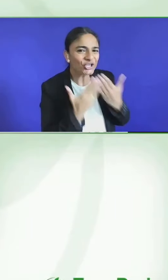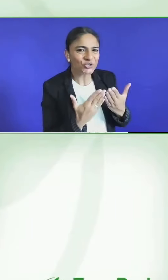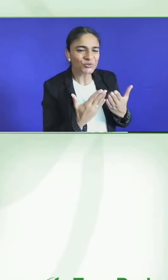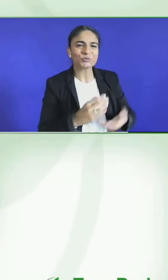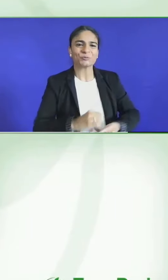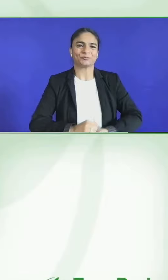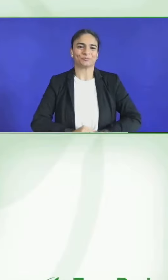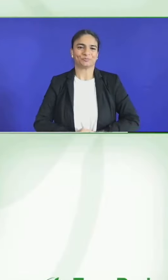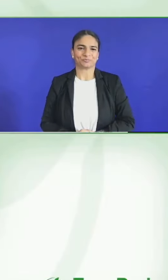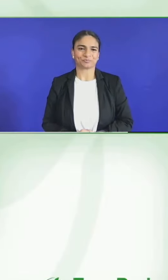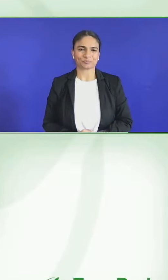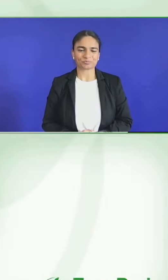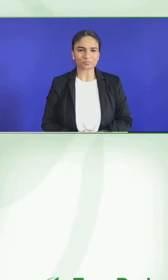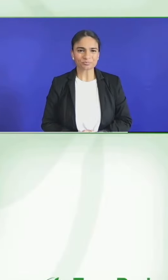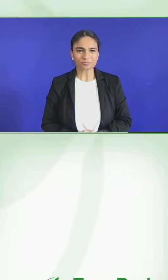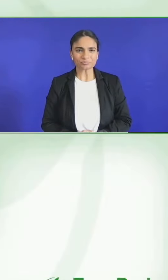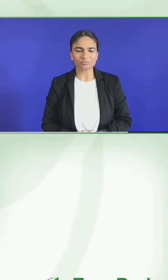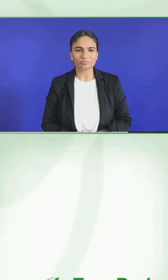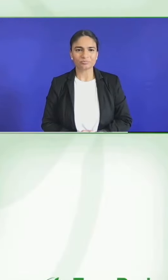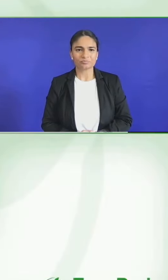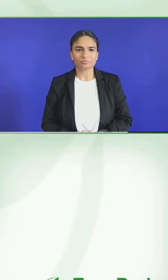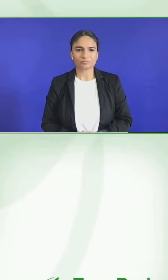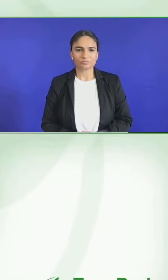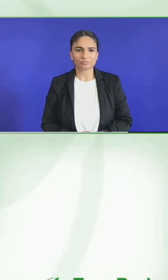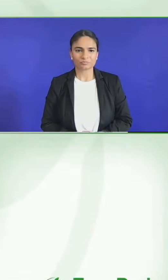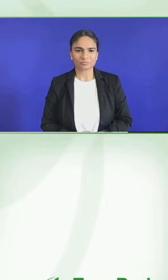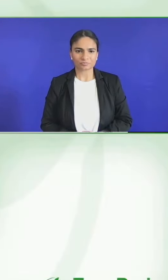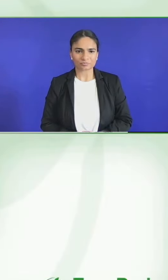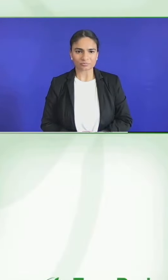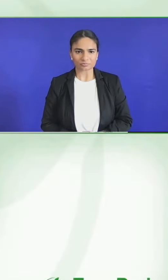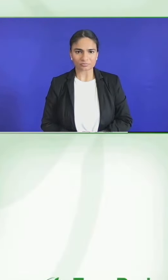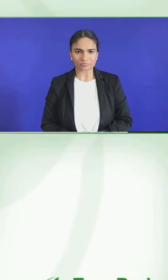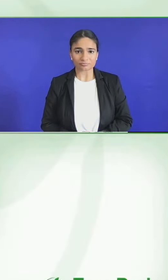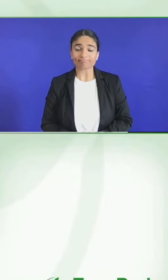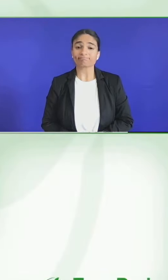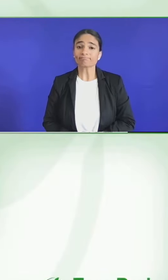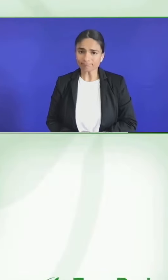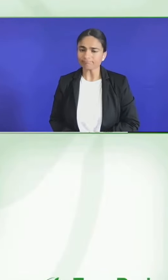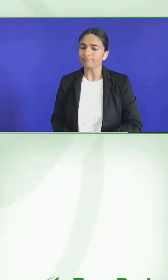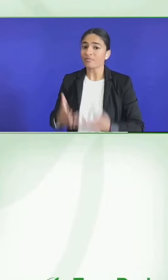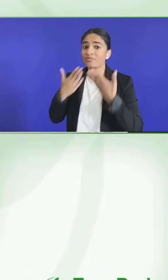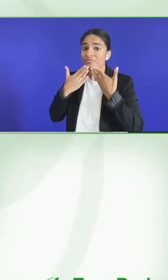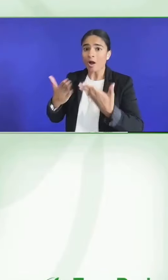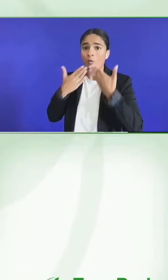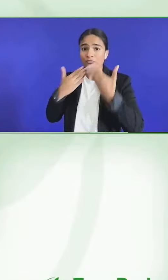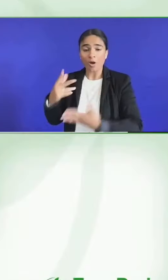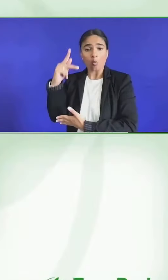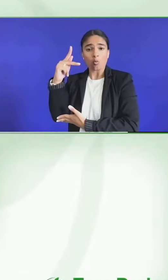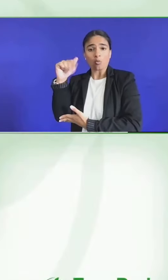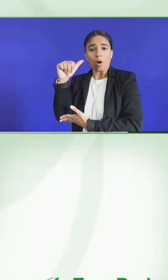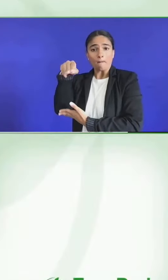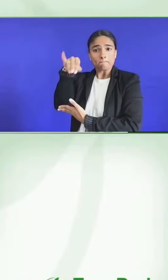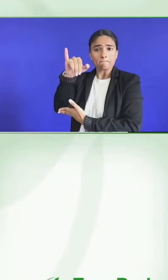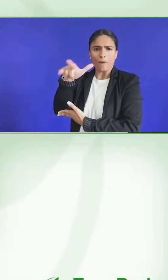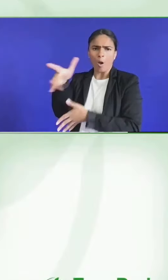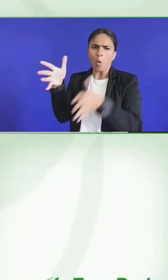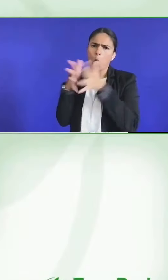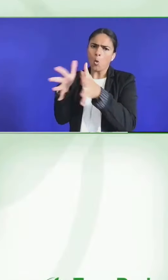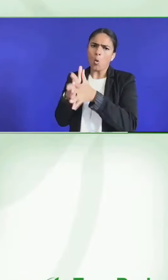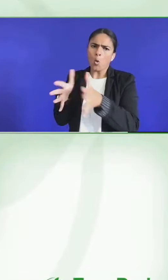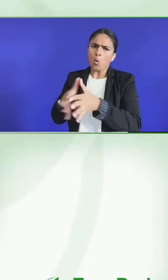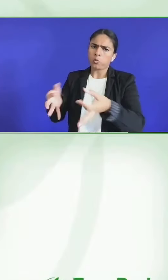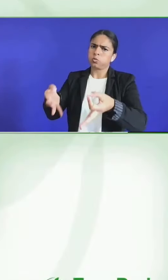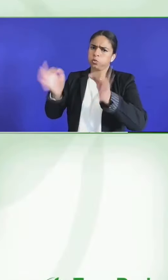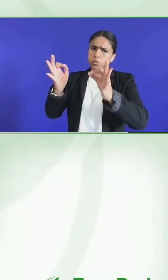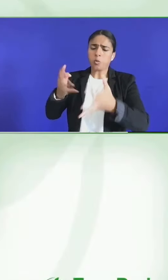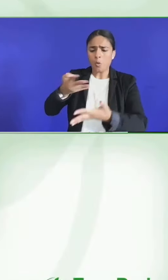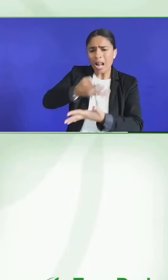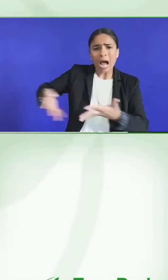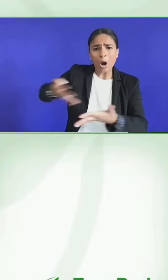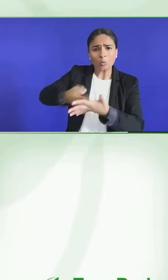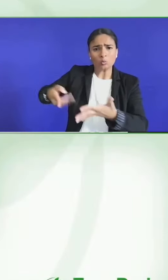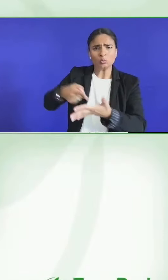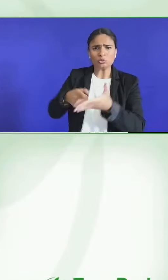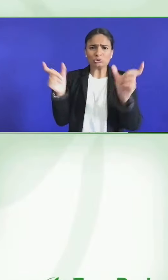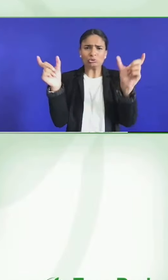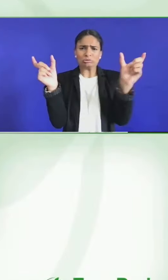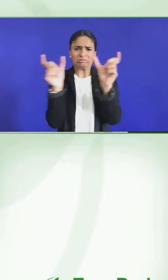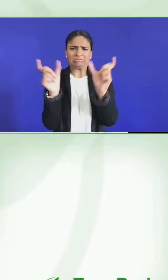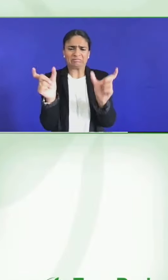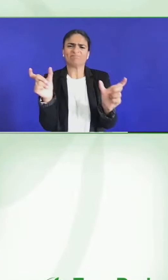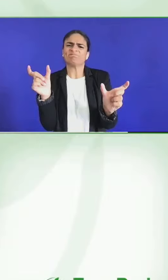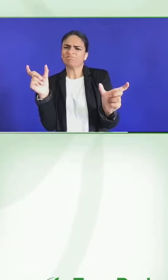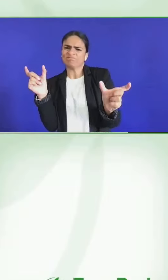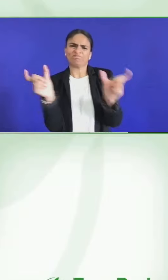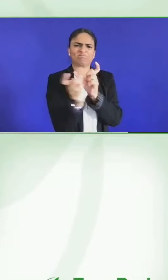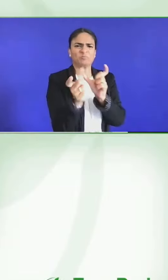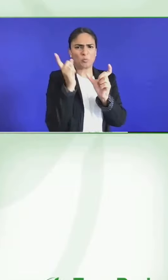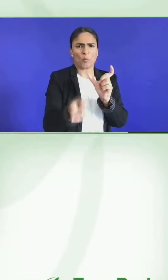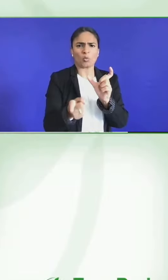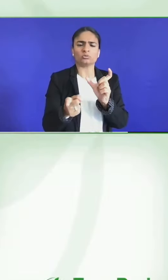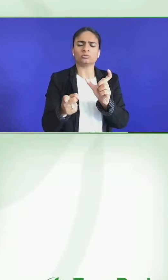Talking about money, I will then move on to leave tag, the public